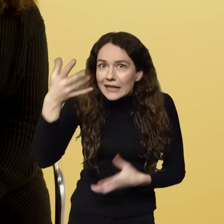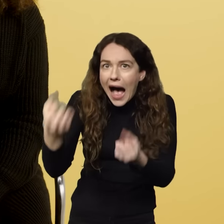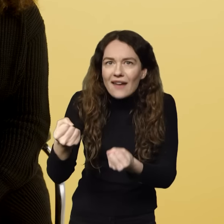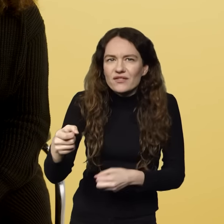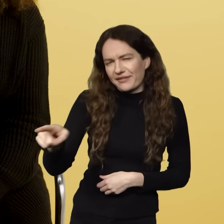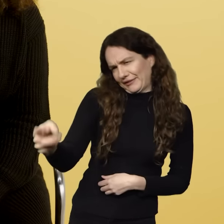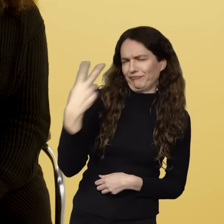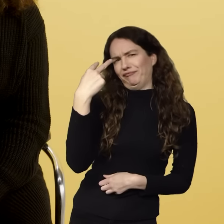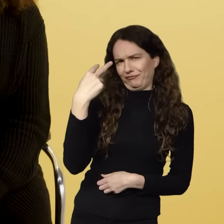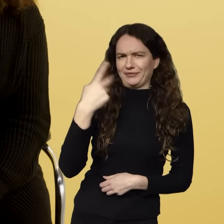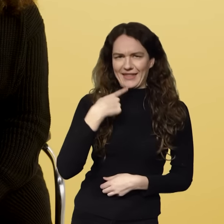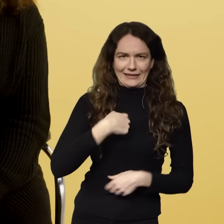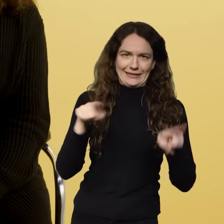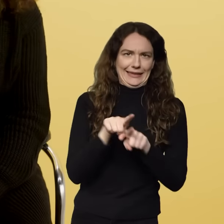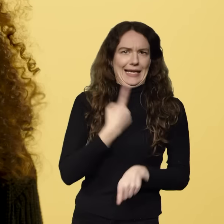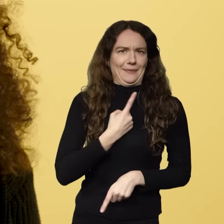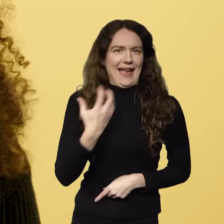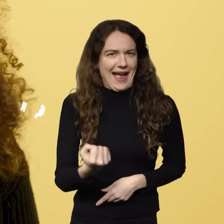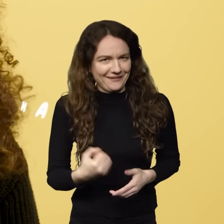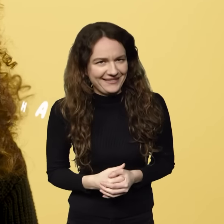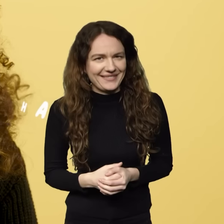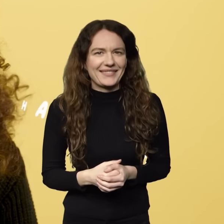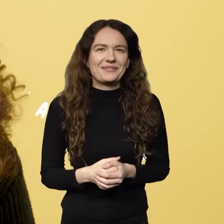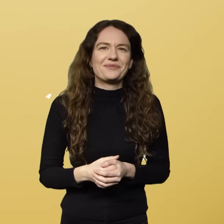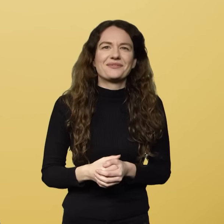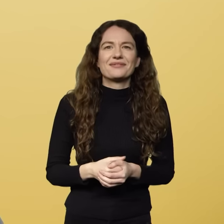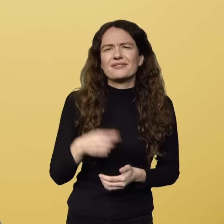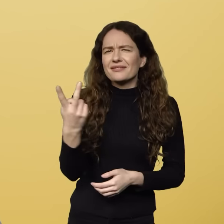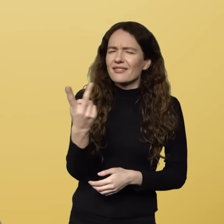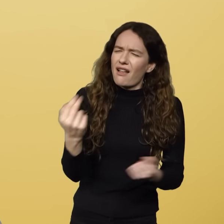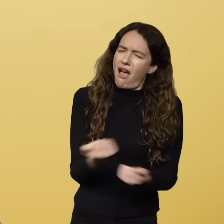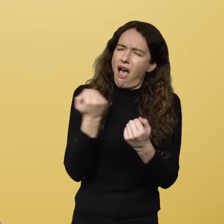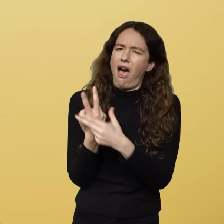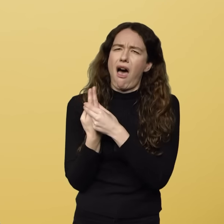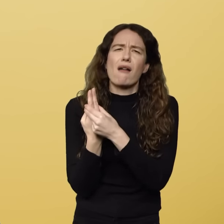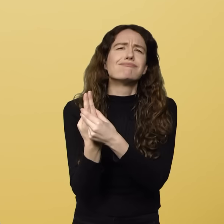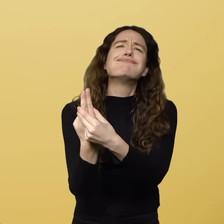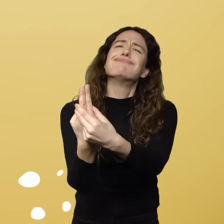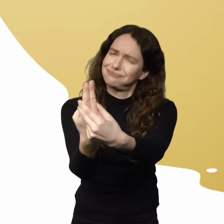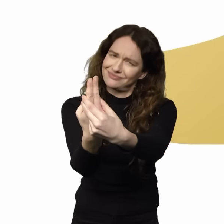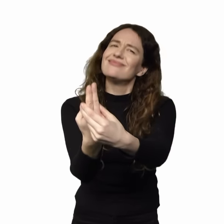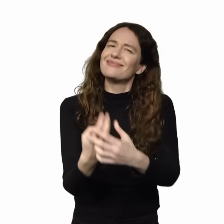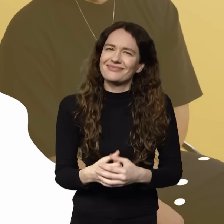‘Oh, no, you actually have got a bit of poo on your head.’ That means they’re a strong couple though, they stay together after that.